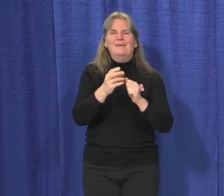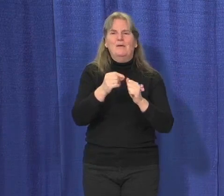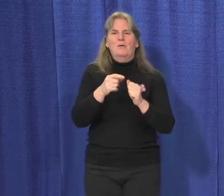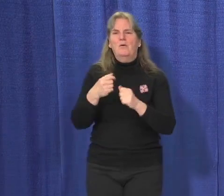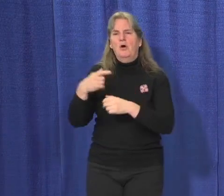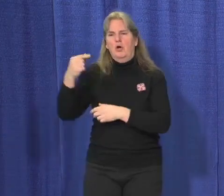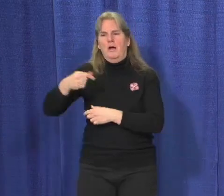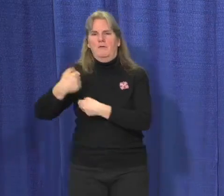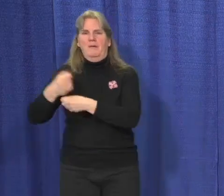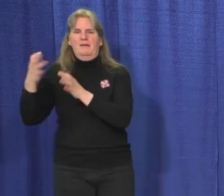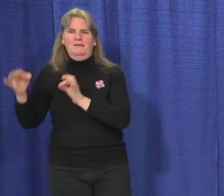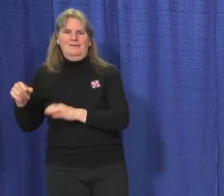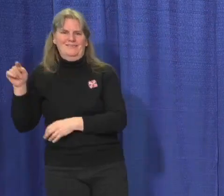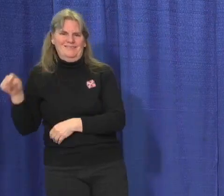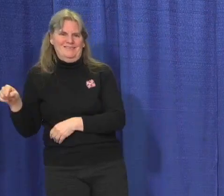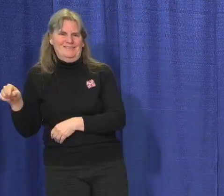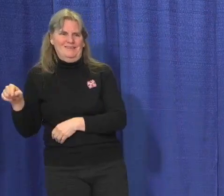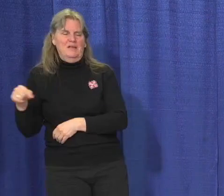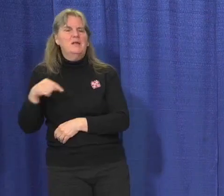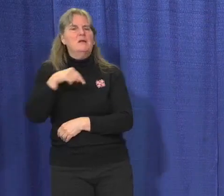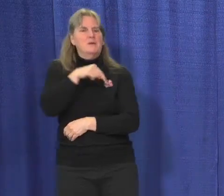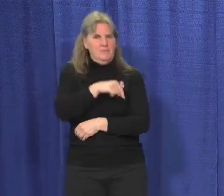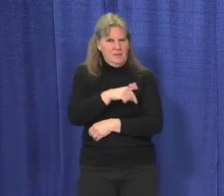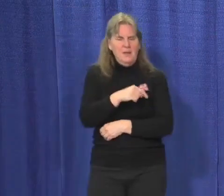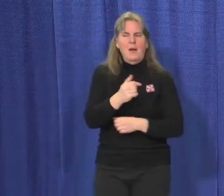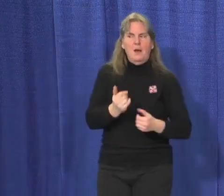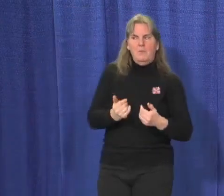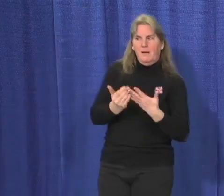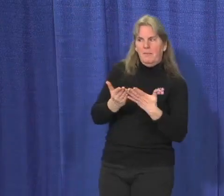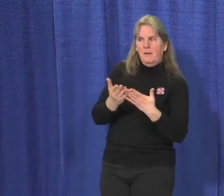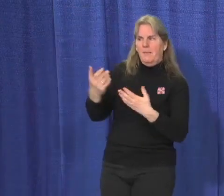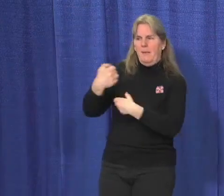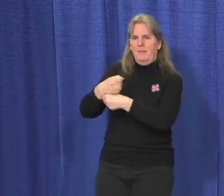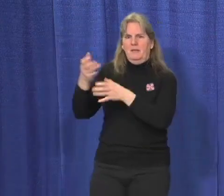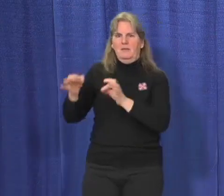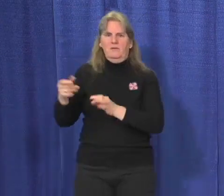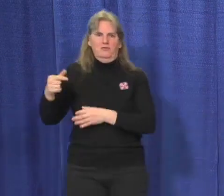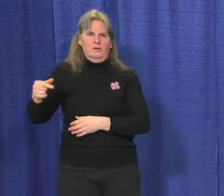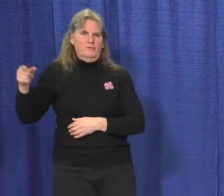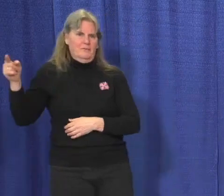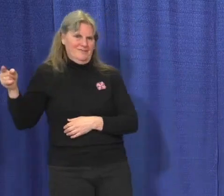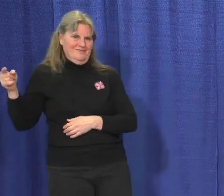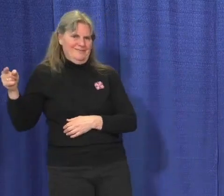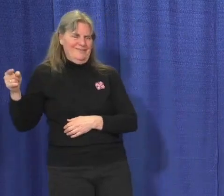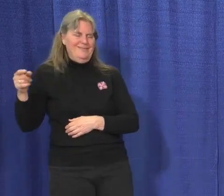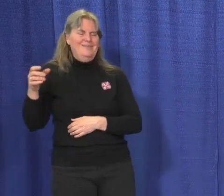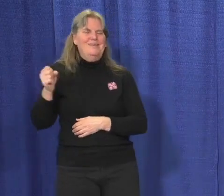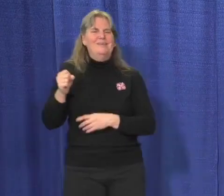government decisions based on my recommendations but our team continues to work on this